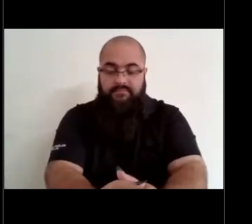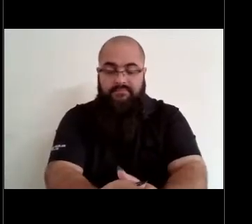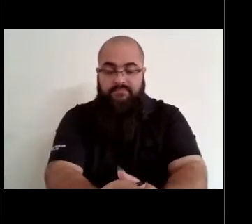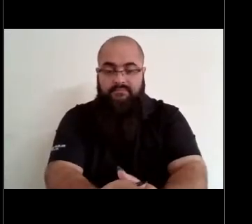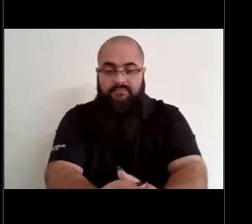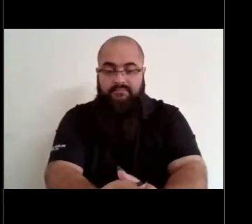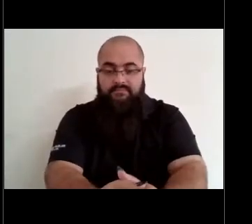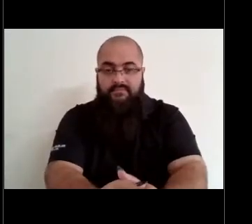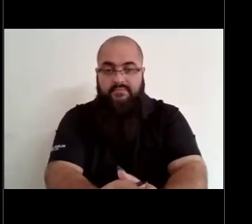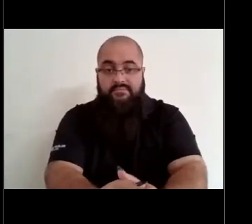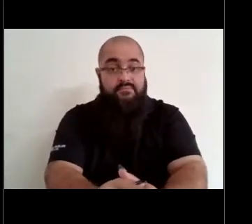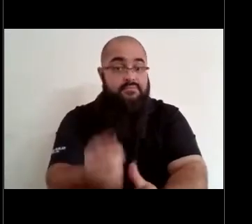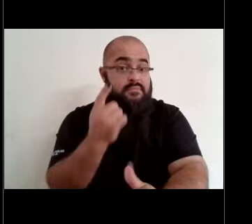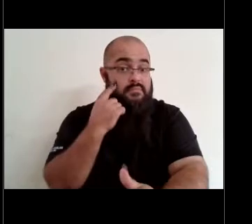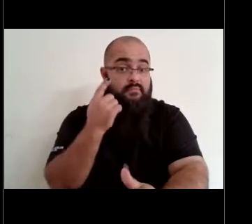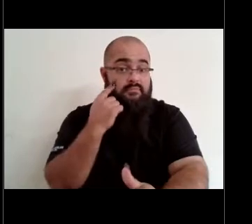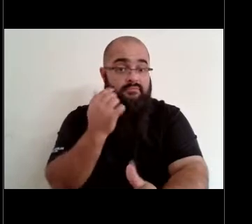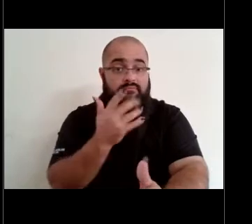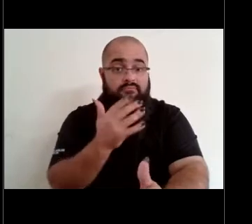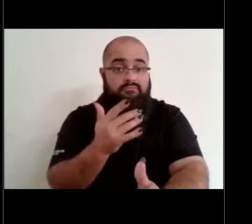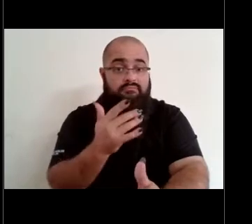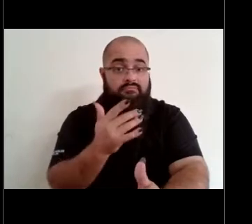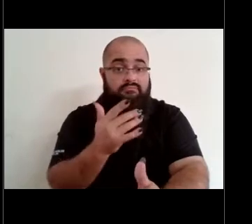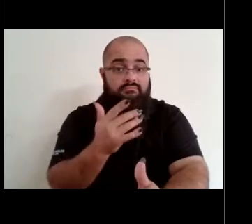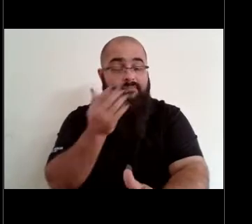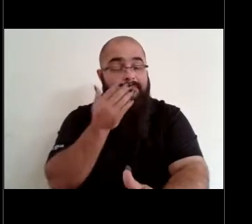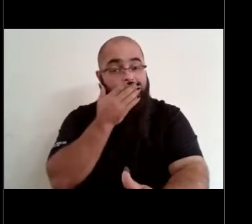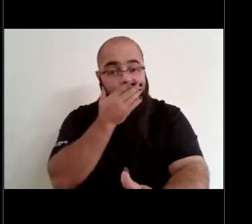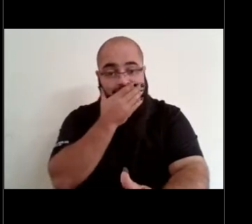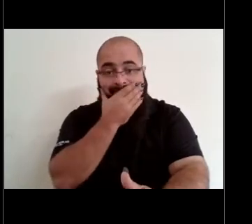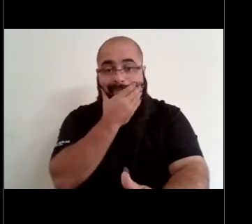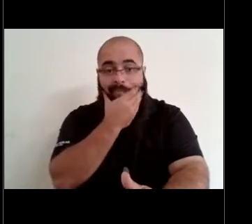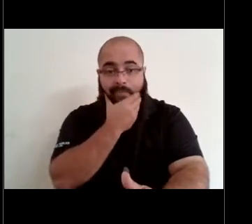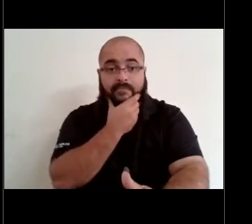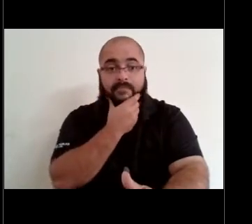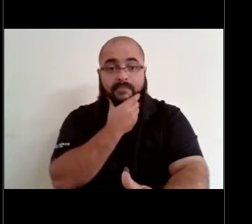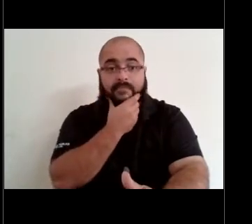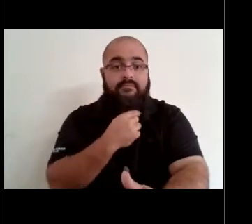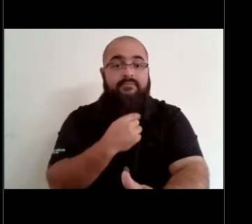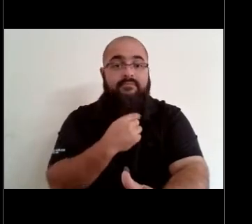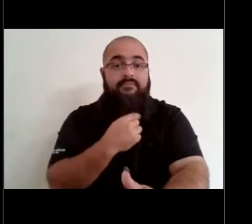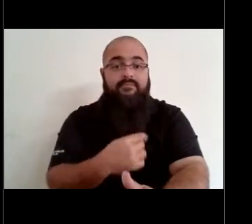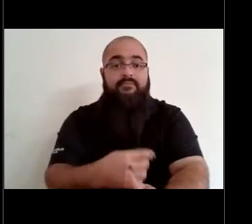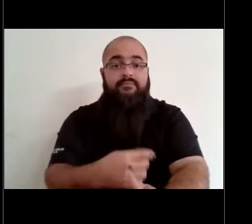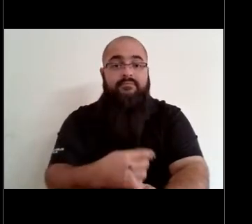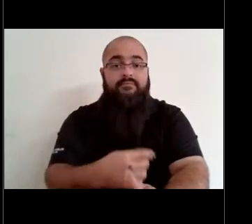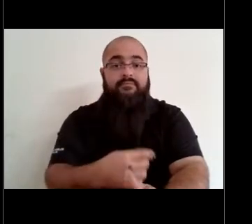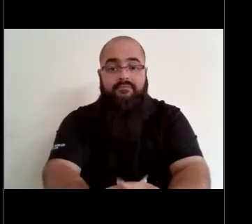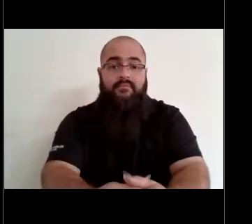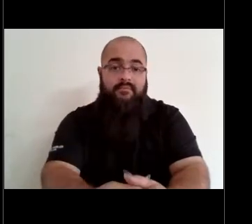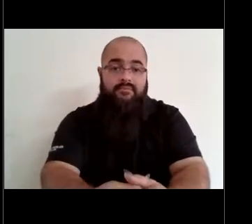what party they are, whether they're the aggrieved or respondent or a named person in a protection order.